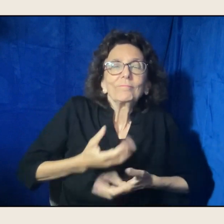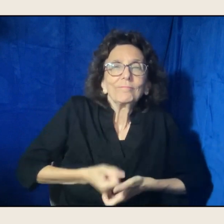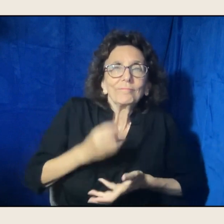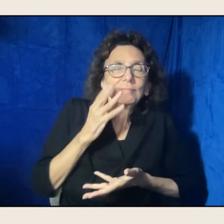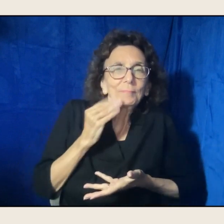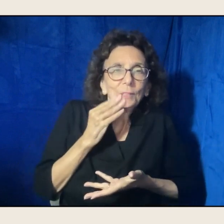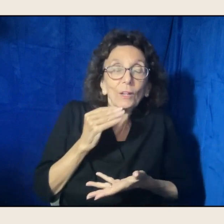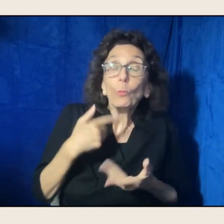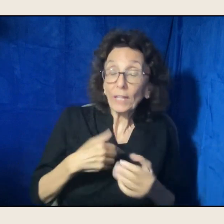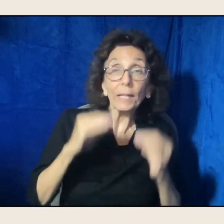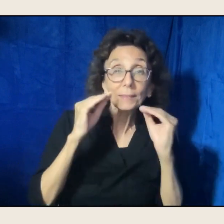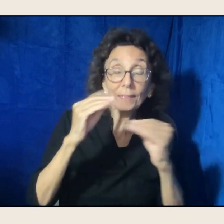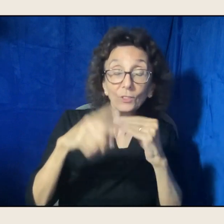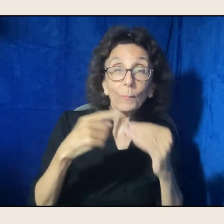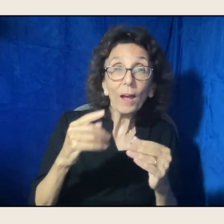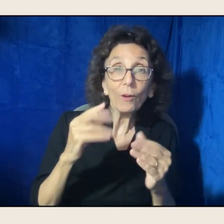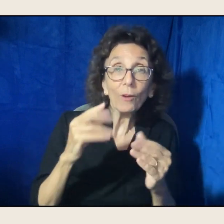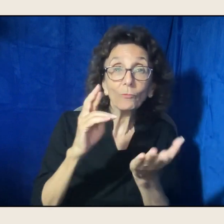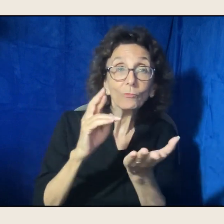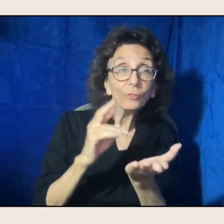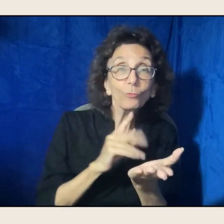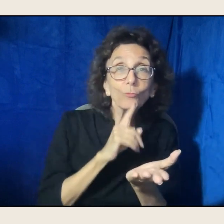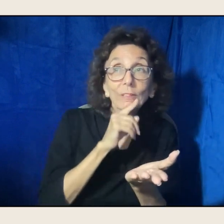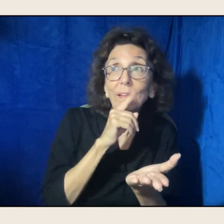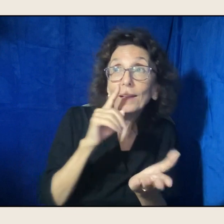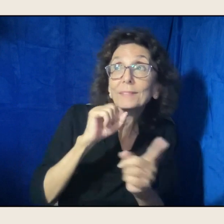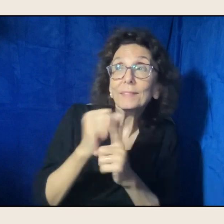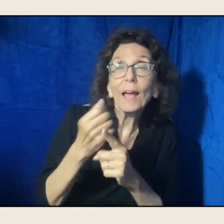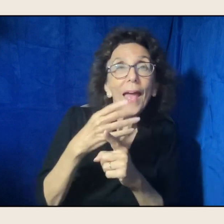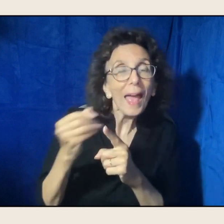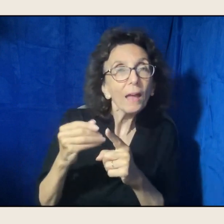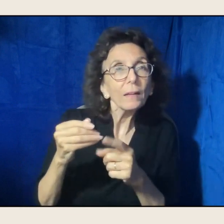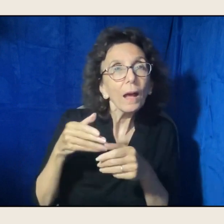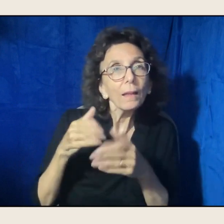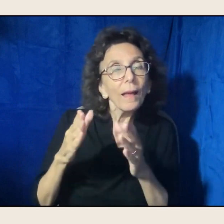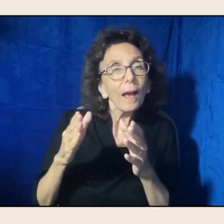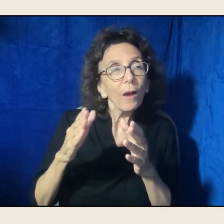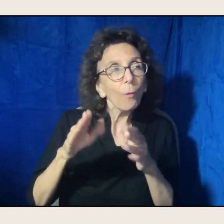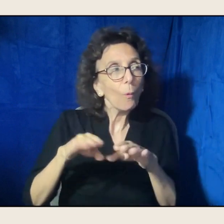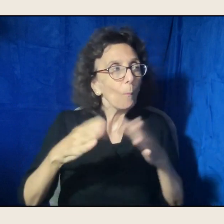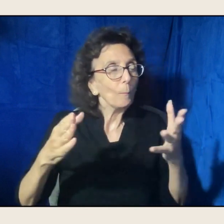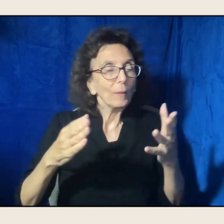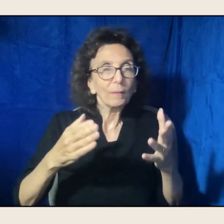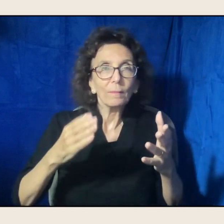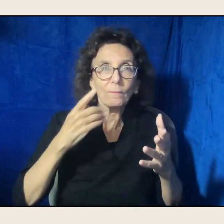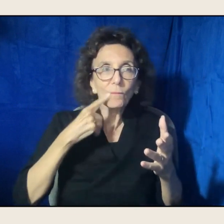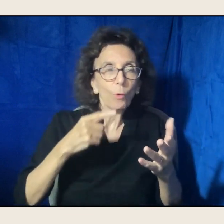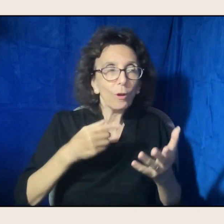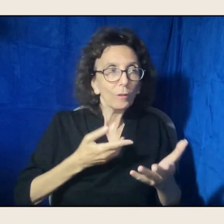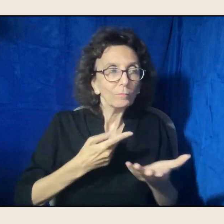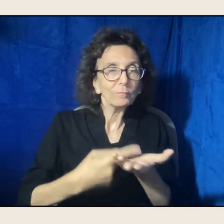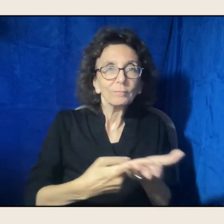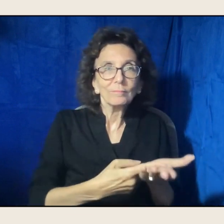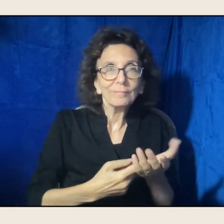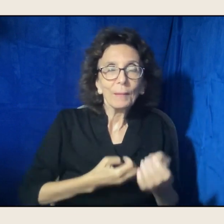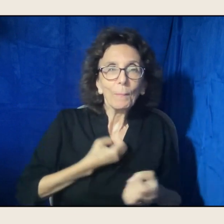but also to make space for the emotions attached to it. I happen to teach in a subject where that's allowed, right?